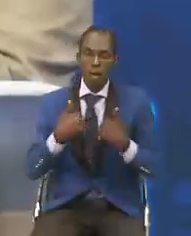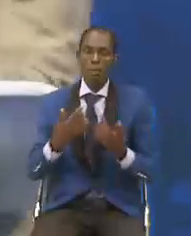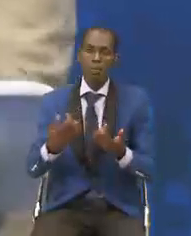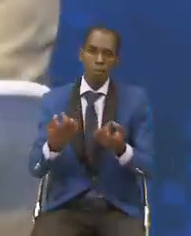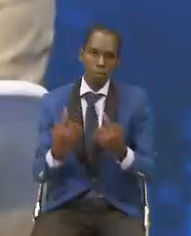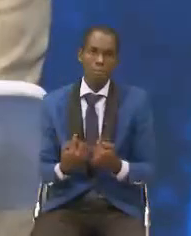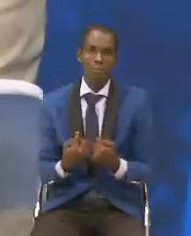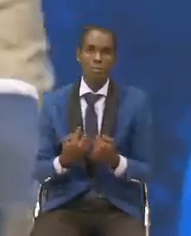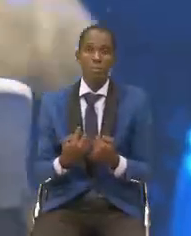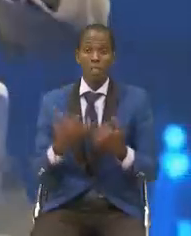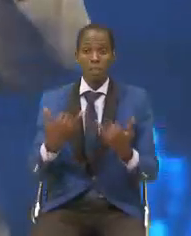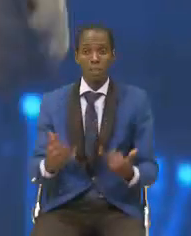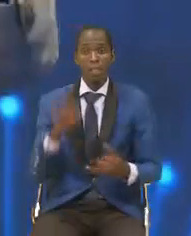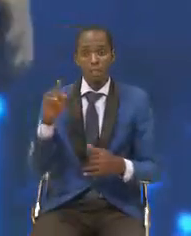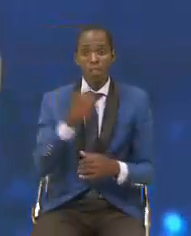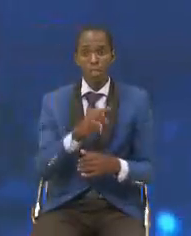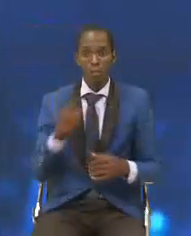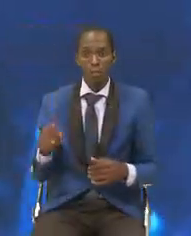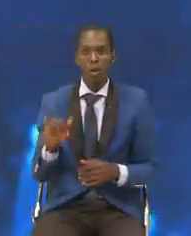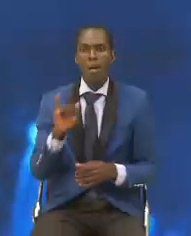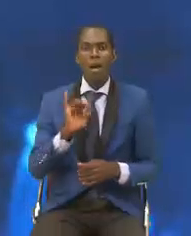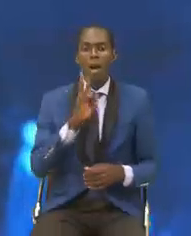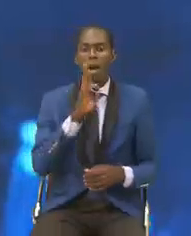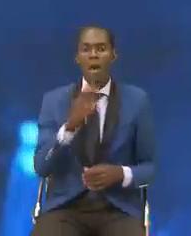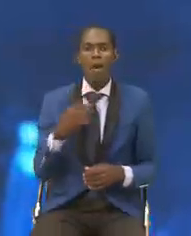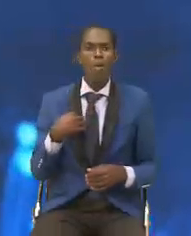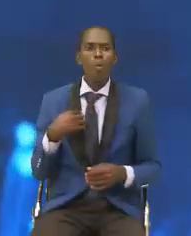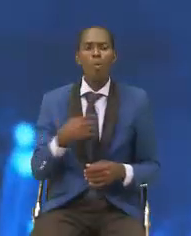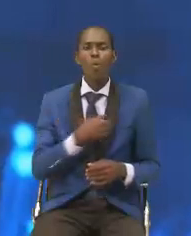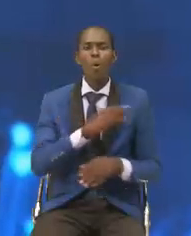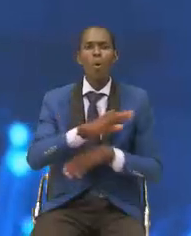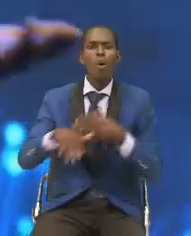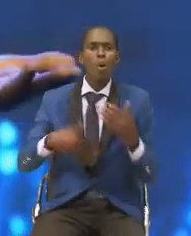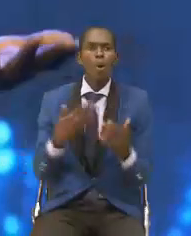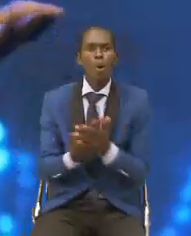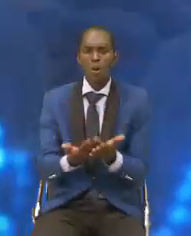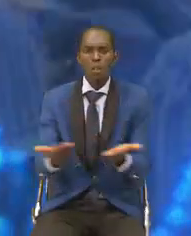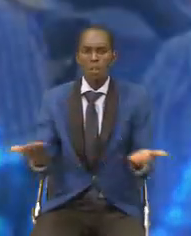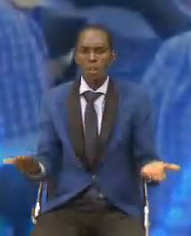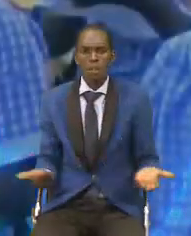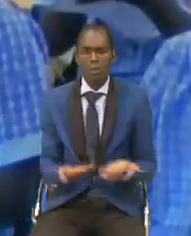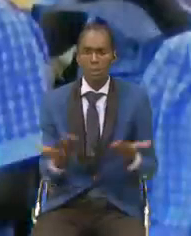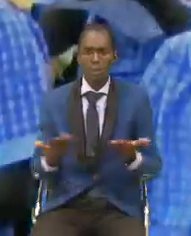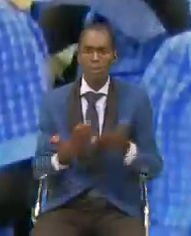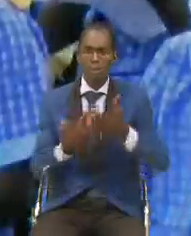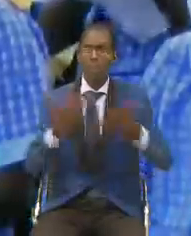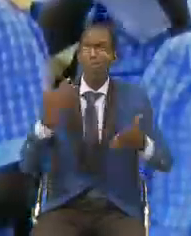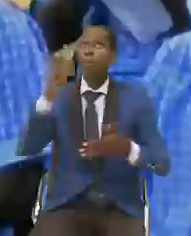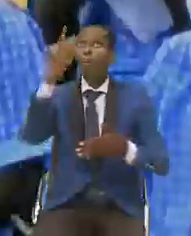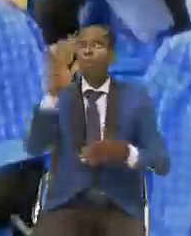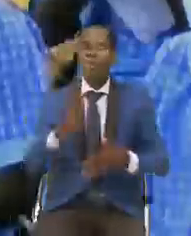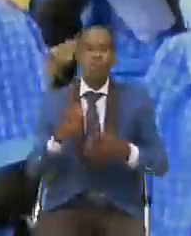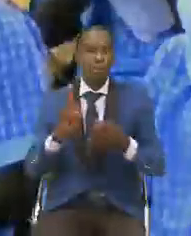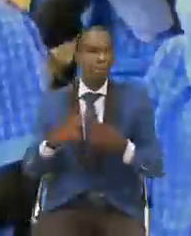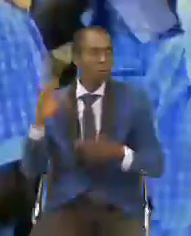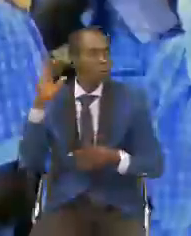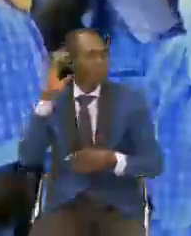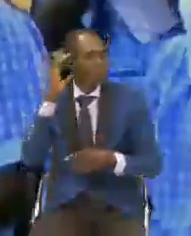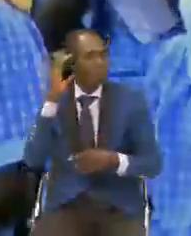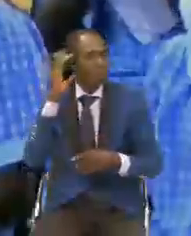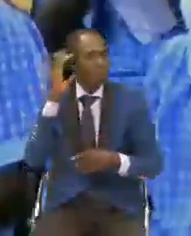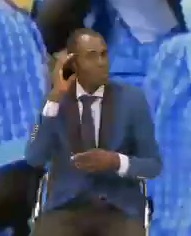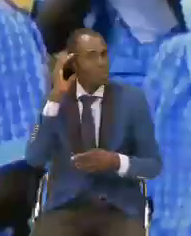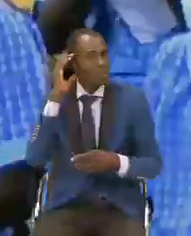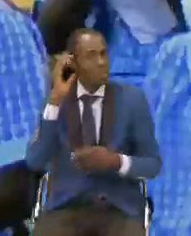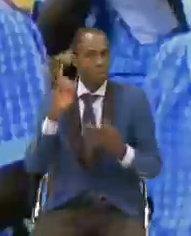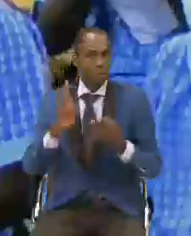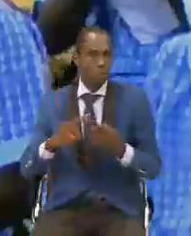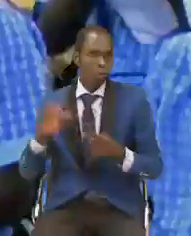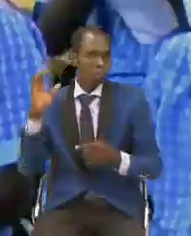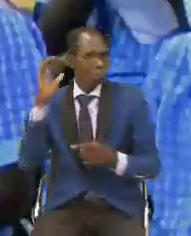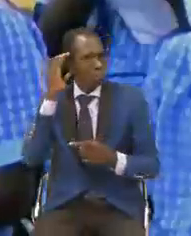well done that thou art come now therefore are we all here present before god to hear